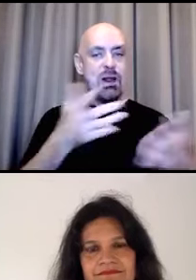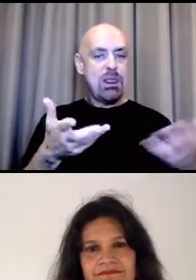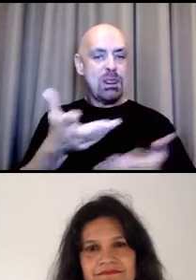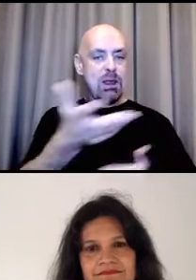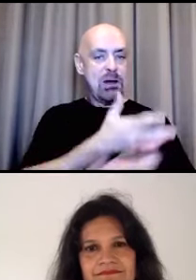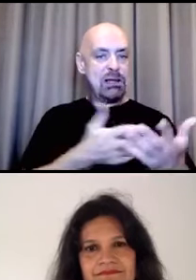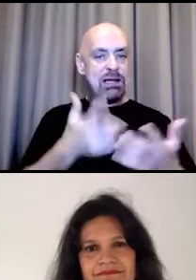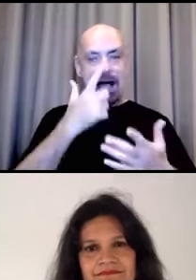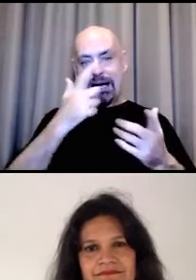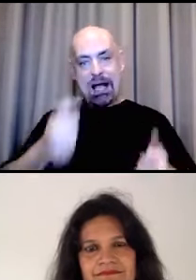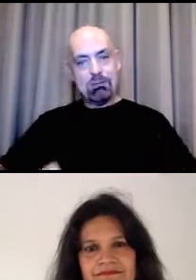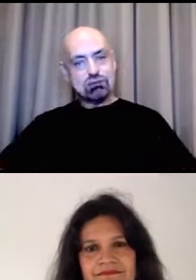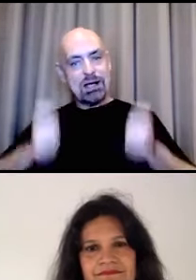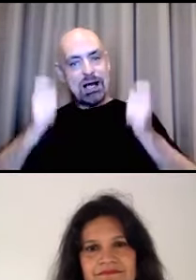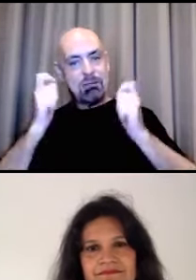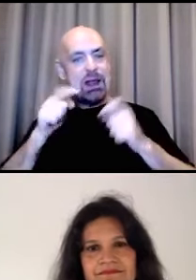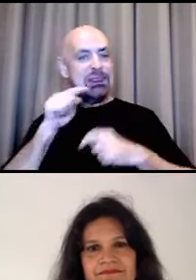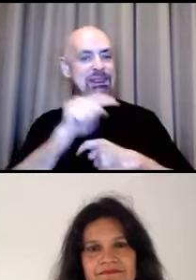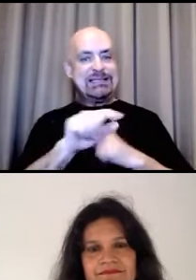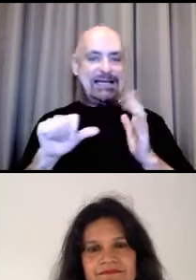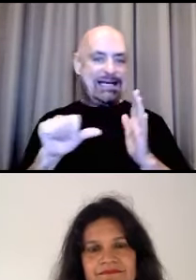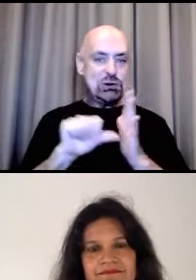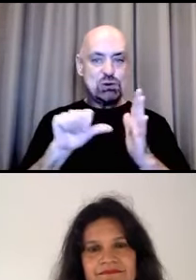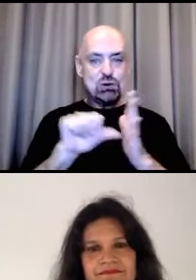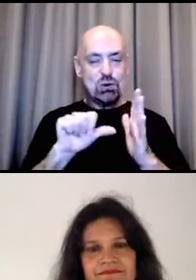been written on the subject yes. 2 from